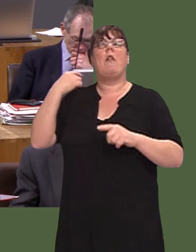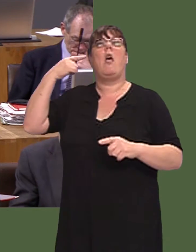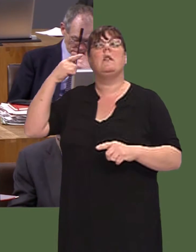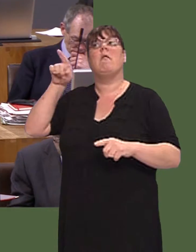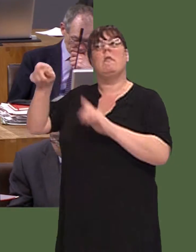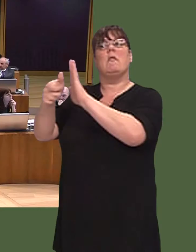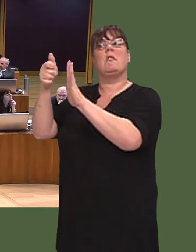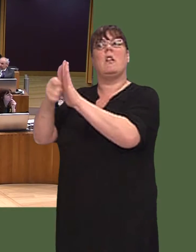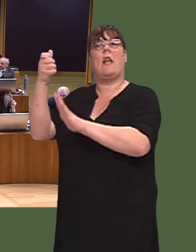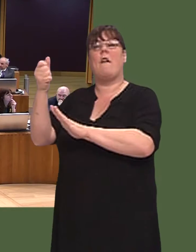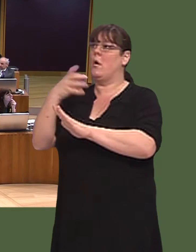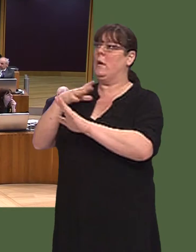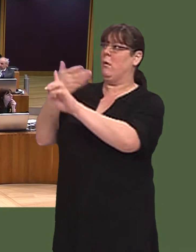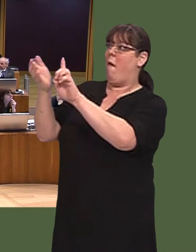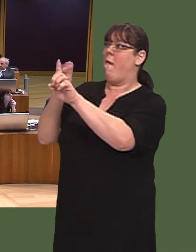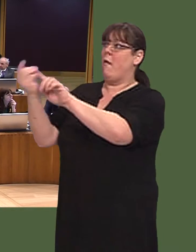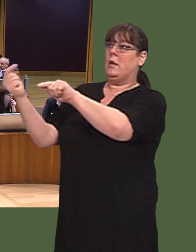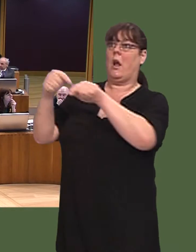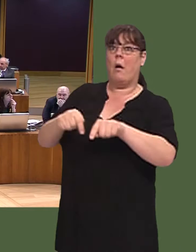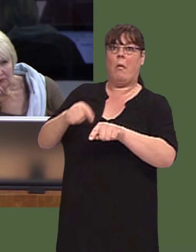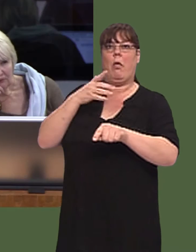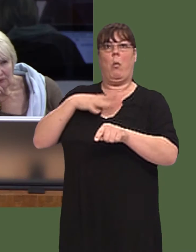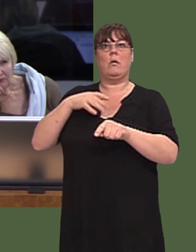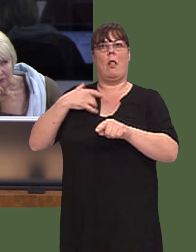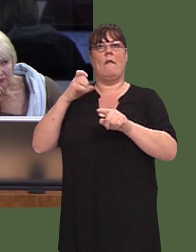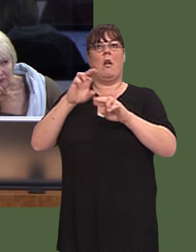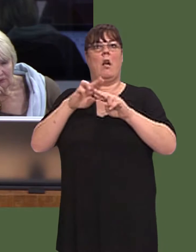Leanne Wood: First Minister, if thereís a skills shortage in Wales, thatís your responsibility.